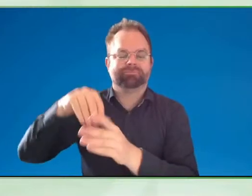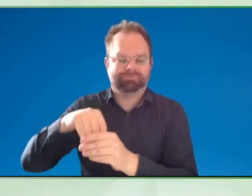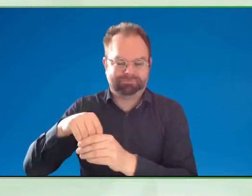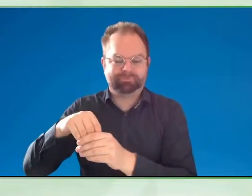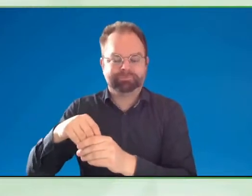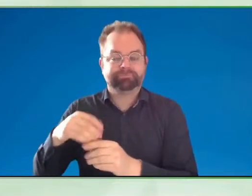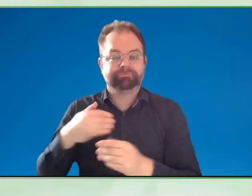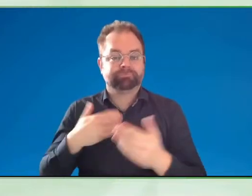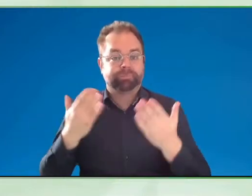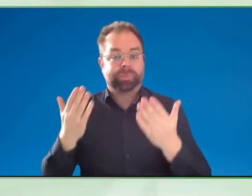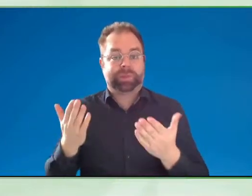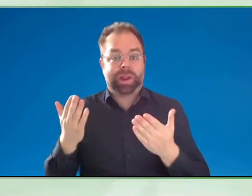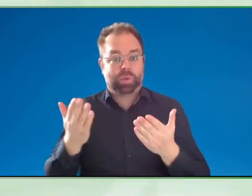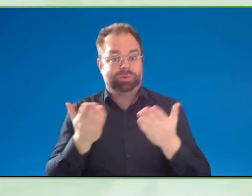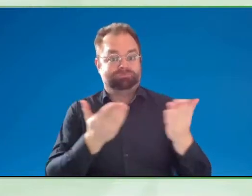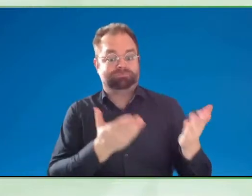and steps forward.